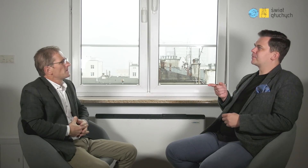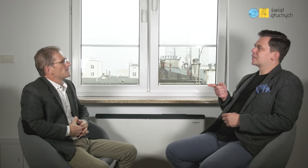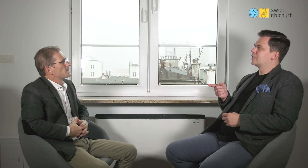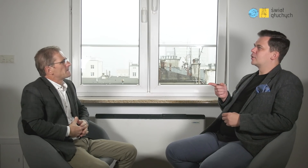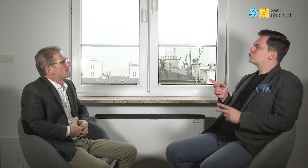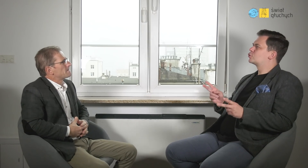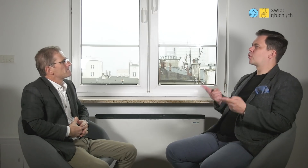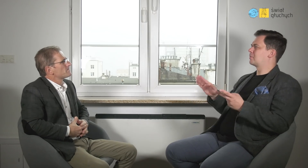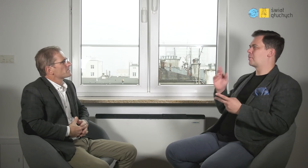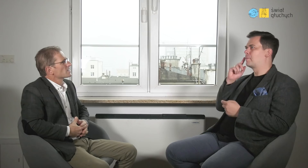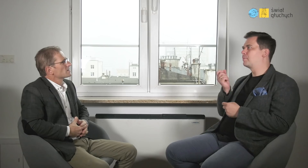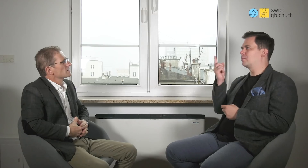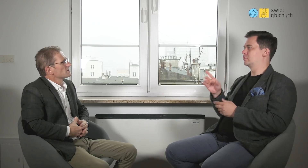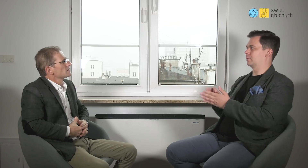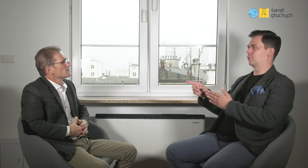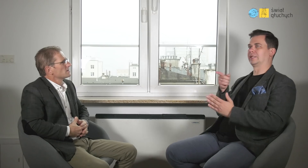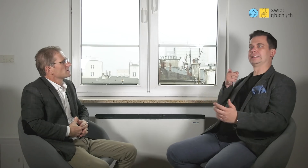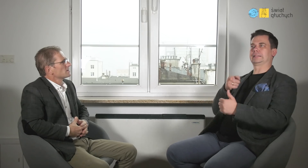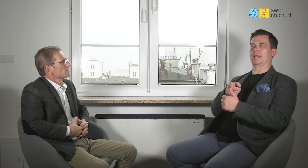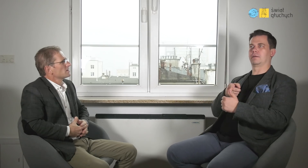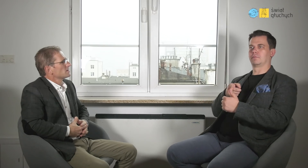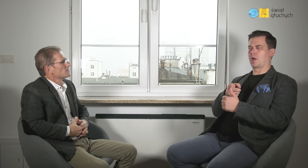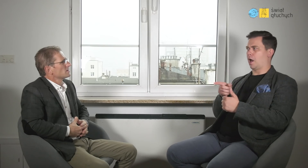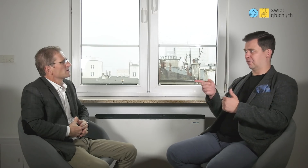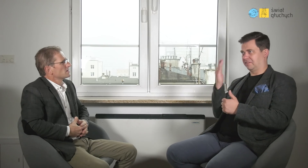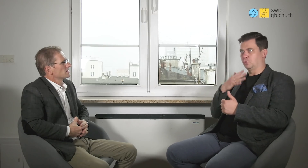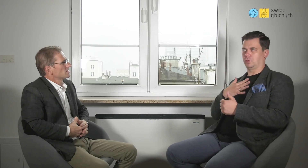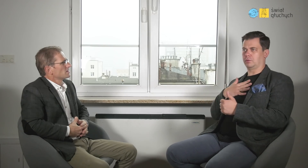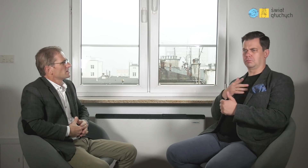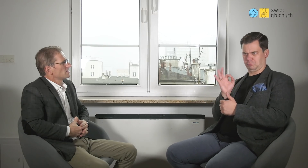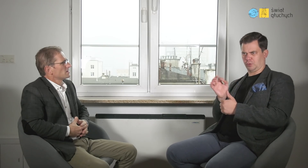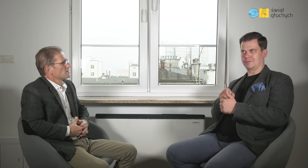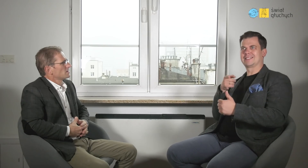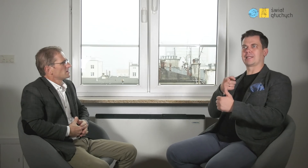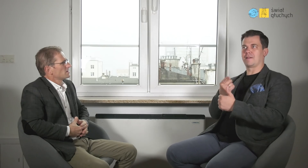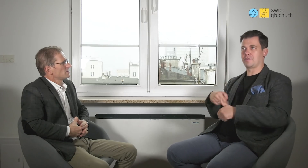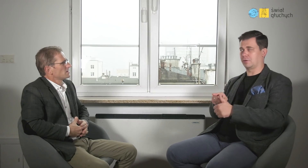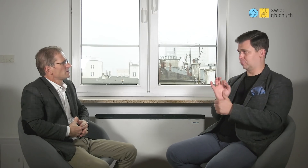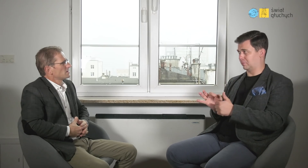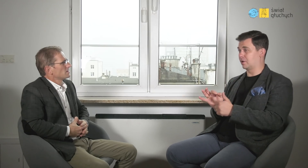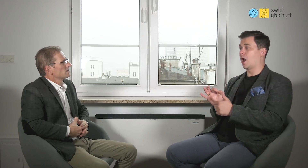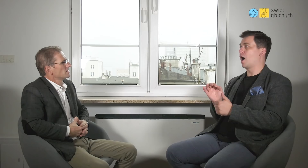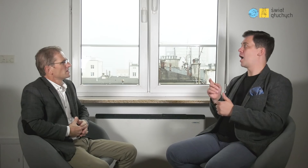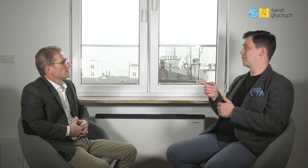How do you know that they are needed and good?